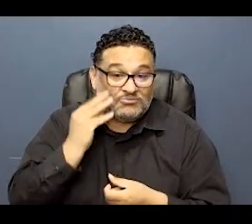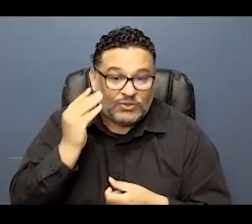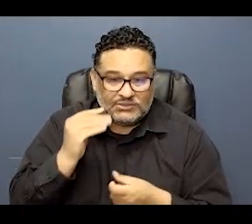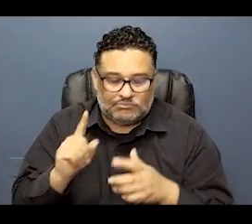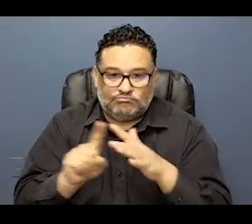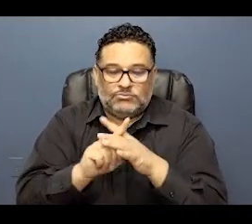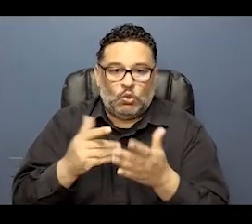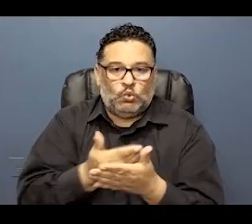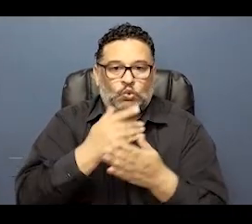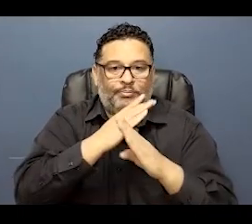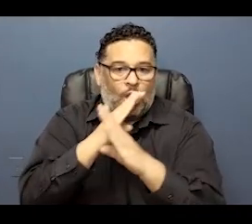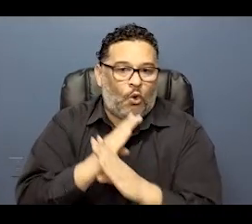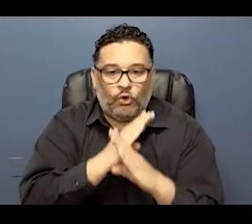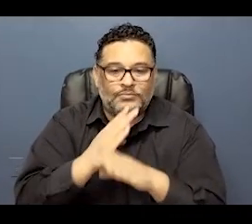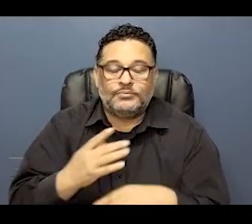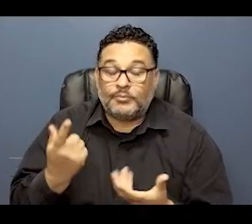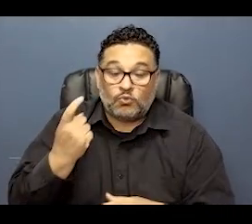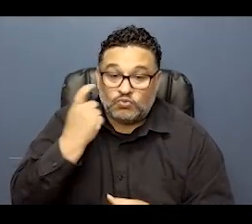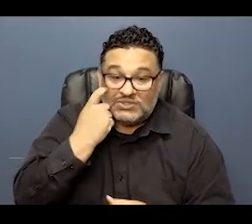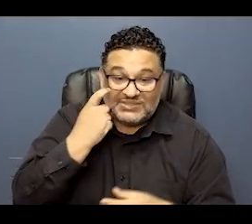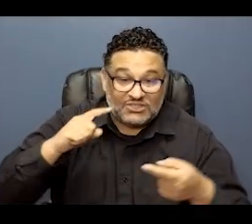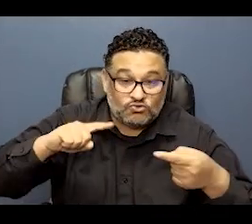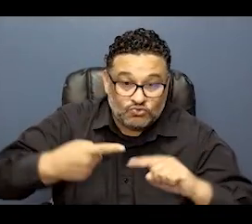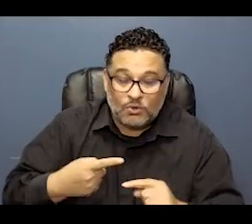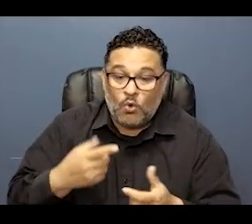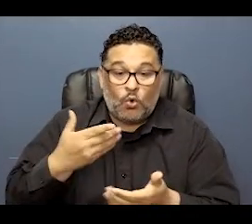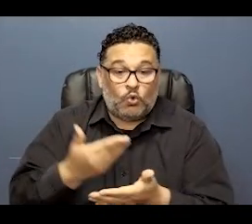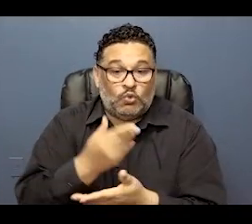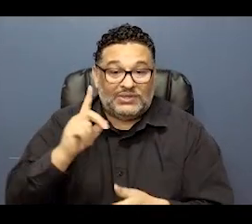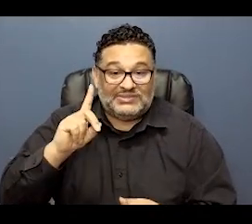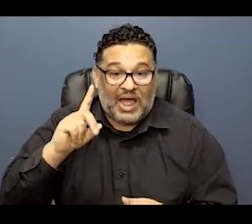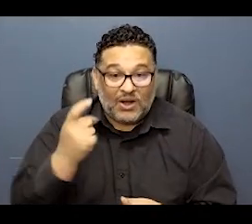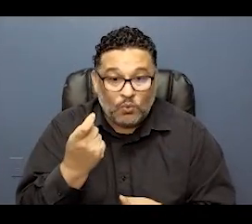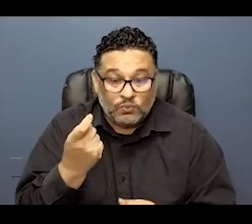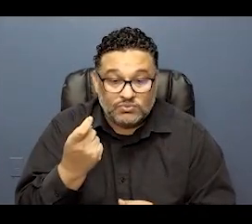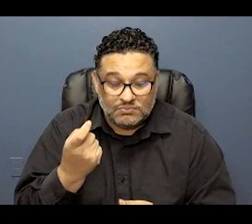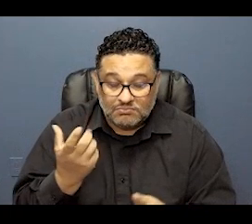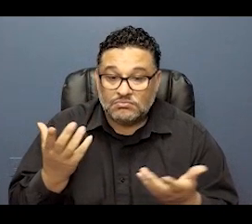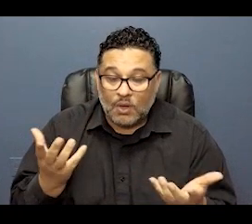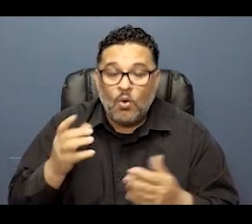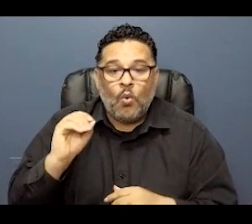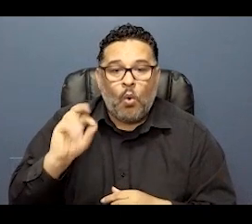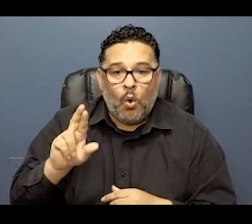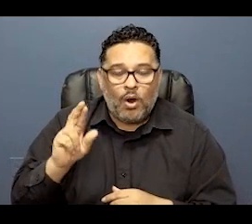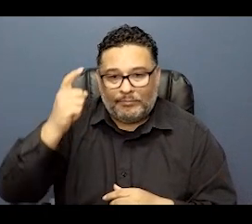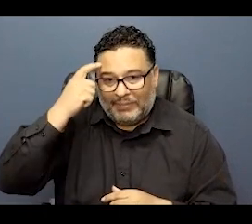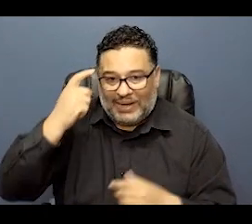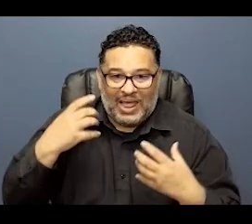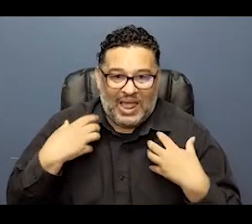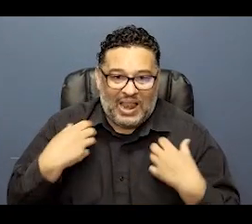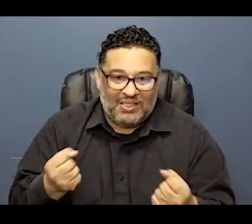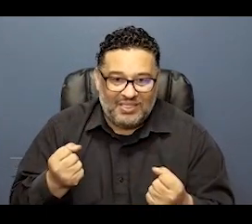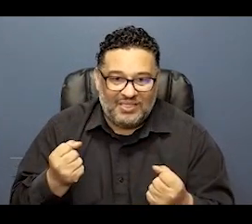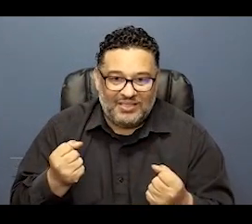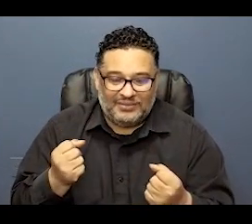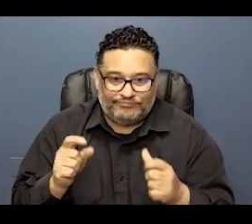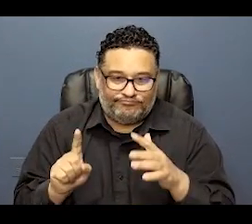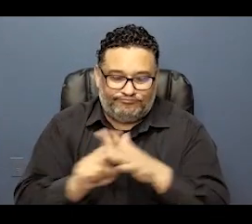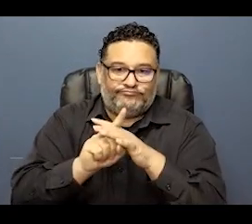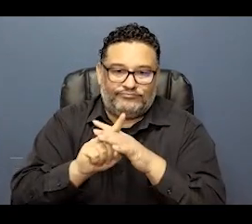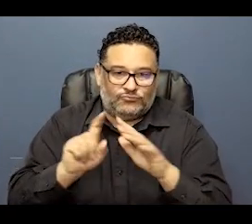recent injury, a new diagnosis, or a mental health challenge that wasn’t present before. Or maybe